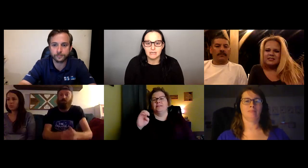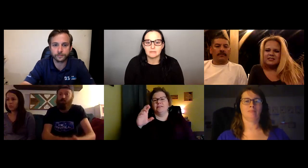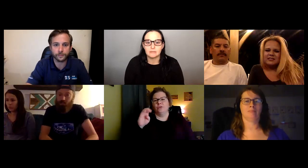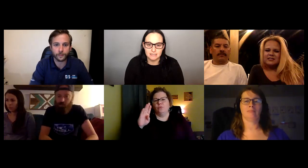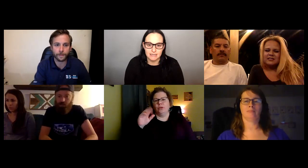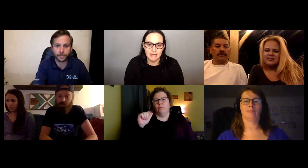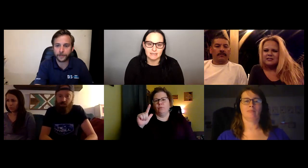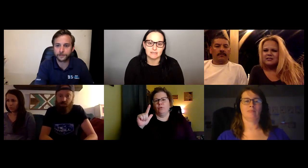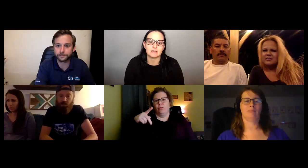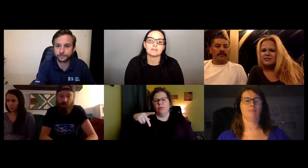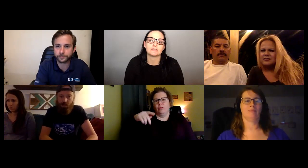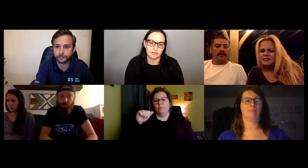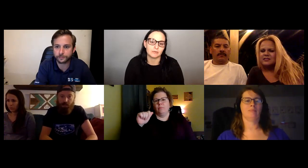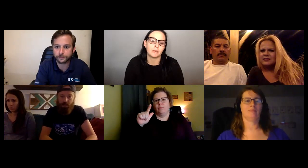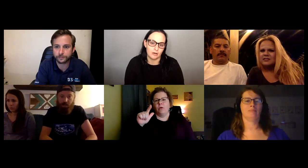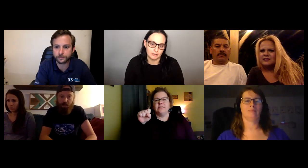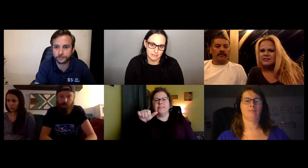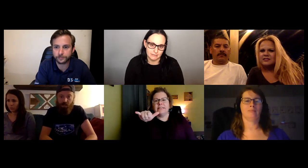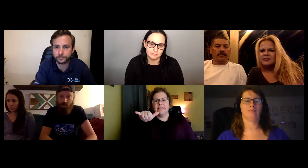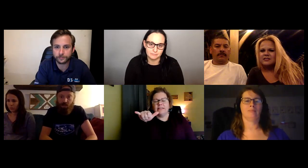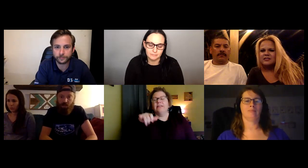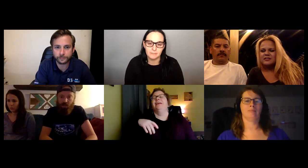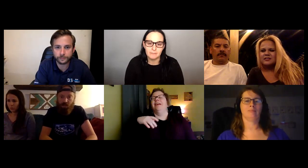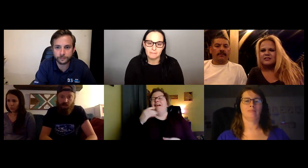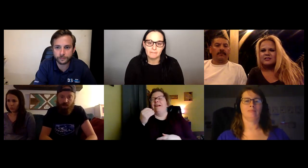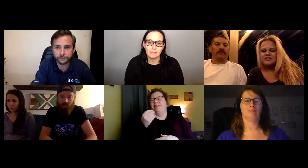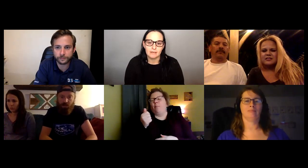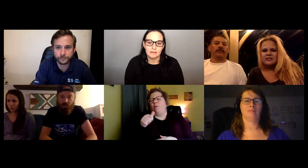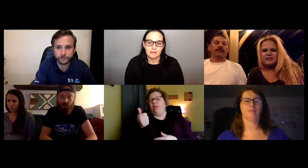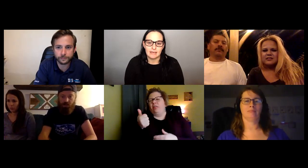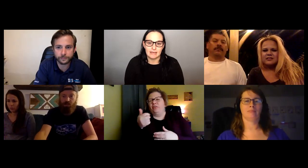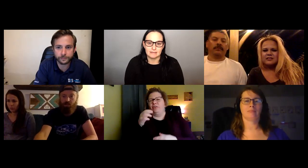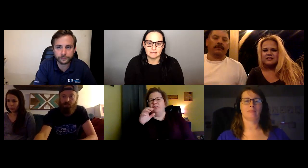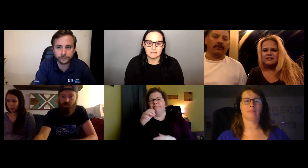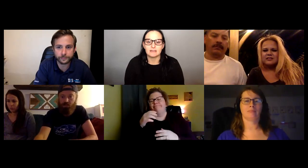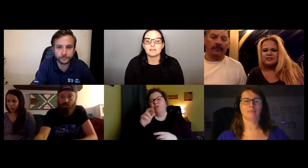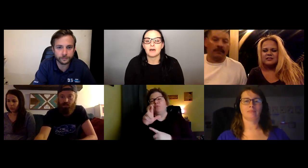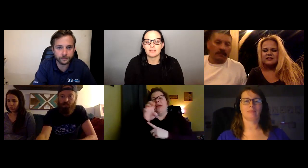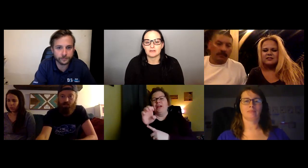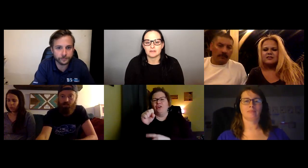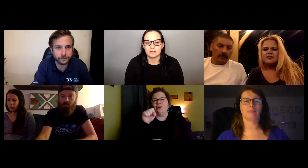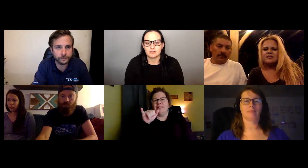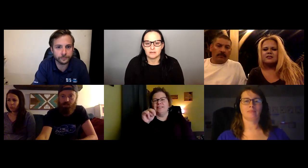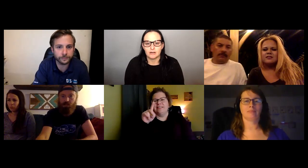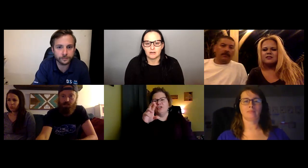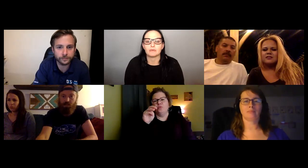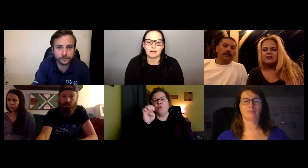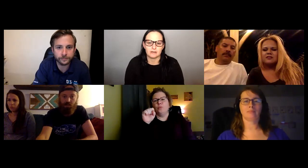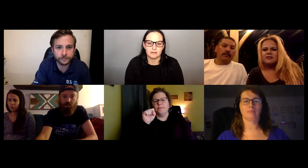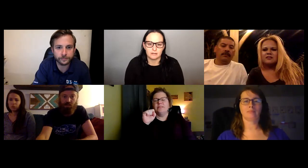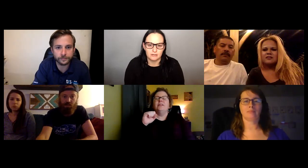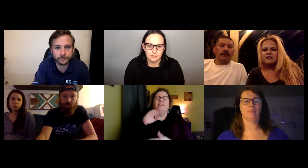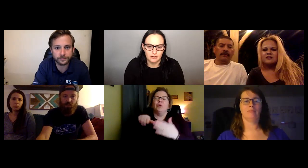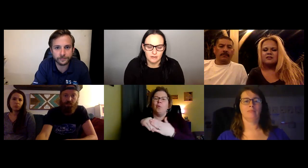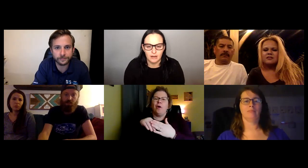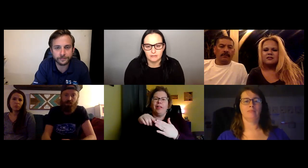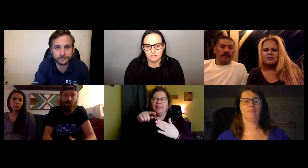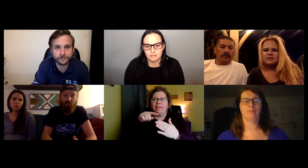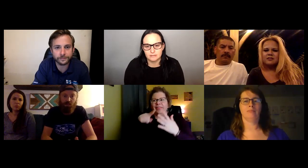plus he has cerebral palsy